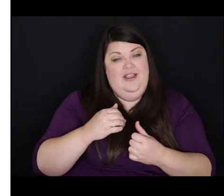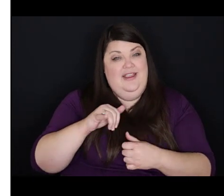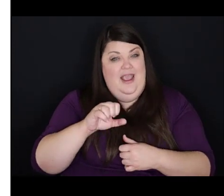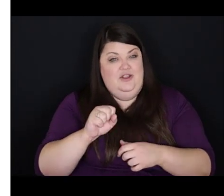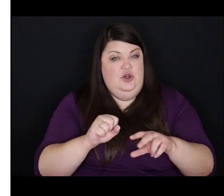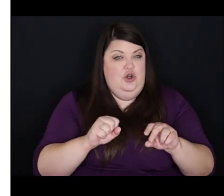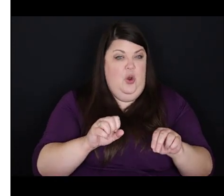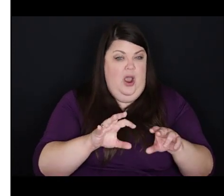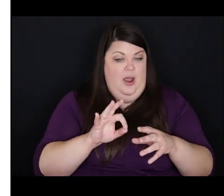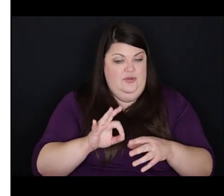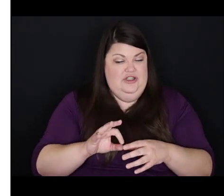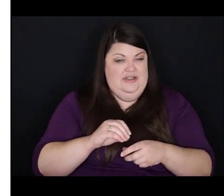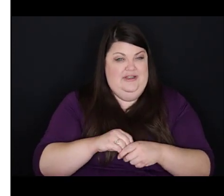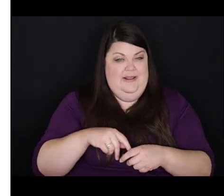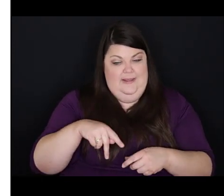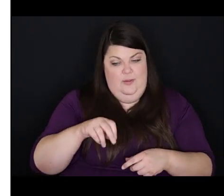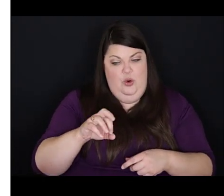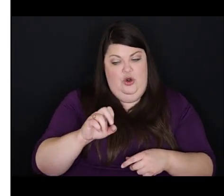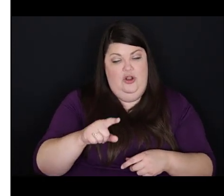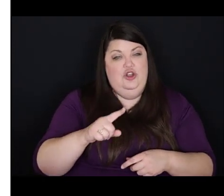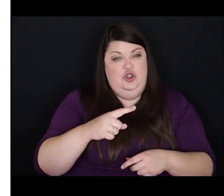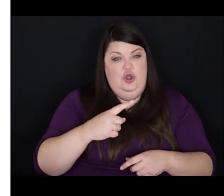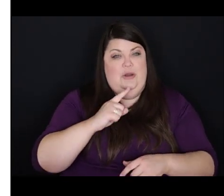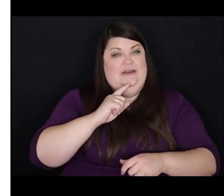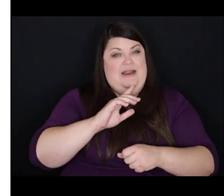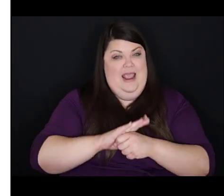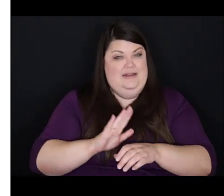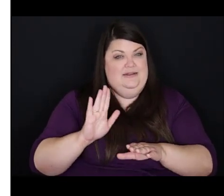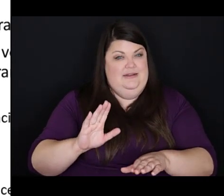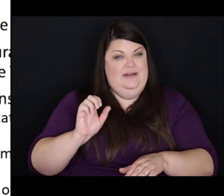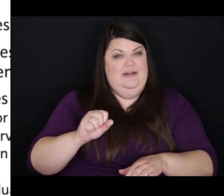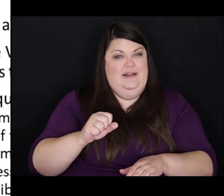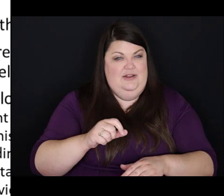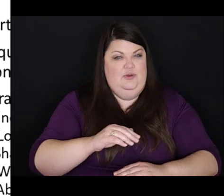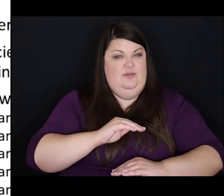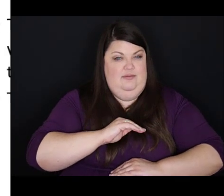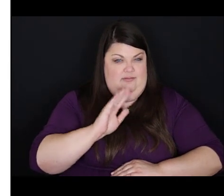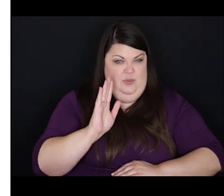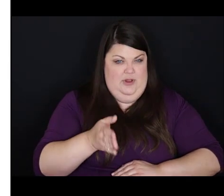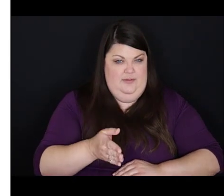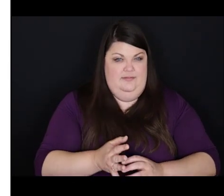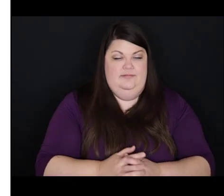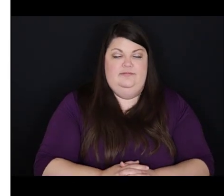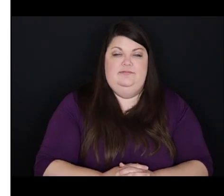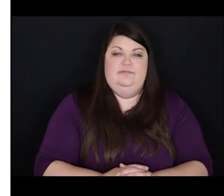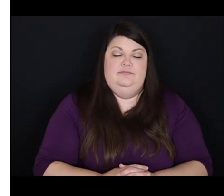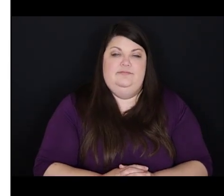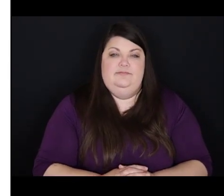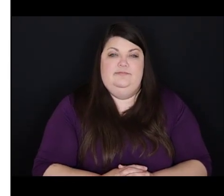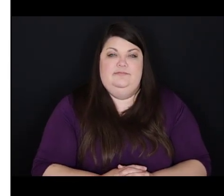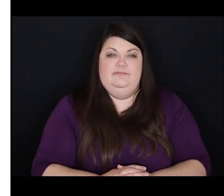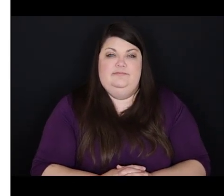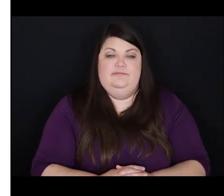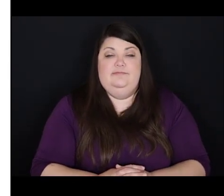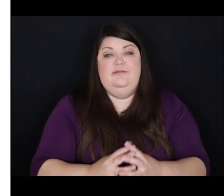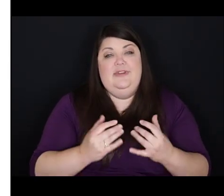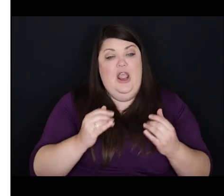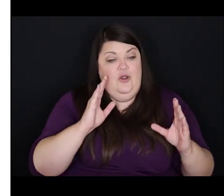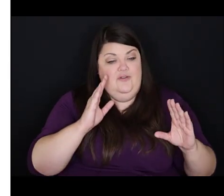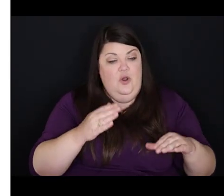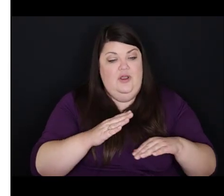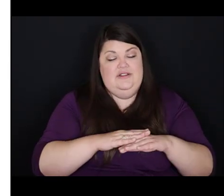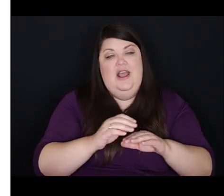"Do you attest that these Assurances will be met?" Let’s turn our focus to State Plan Certifications.